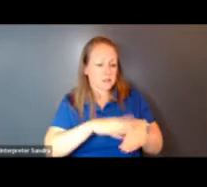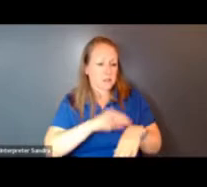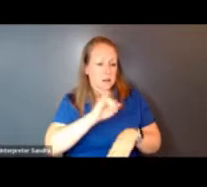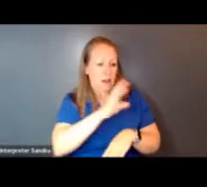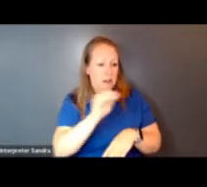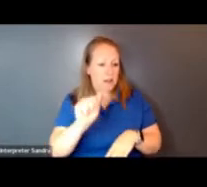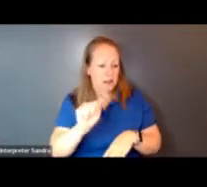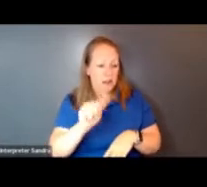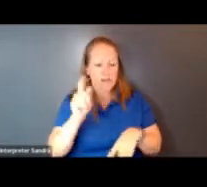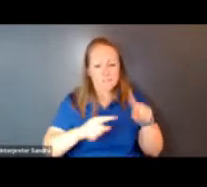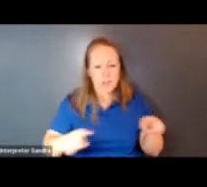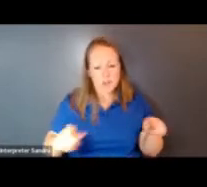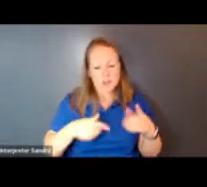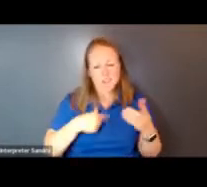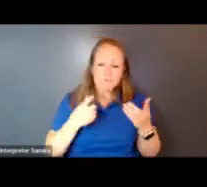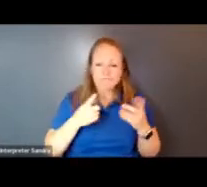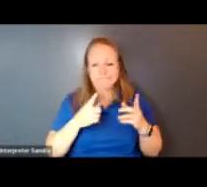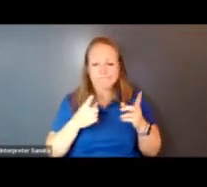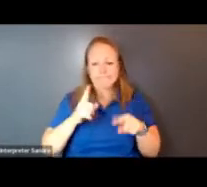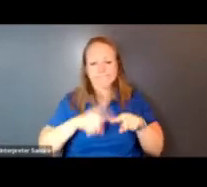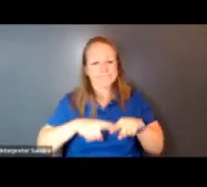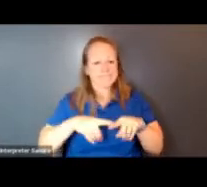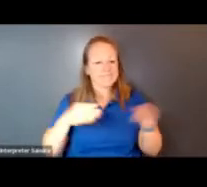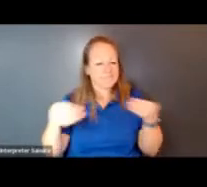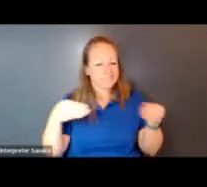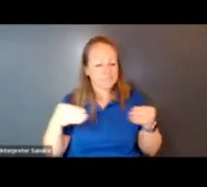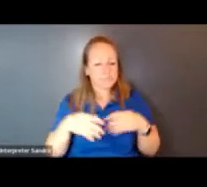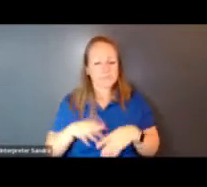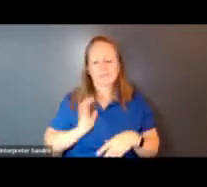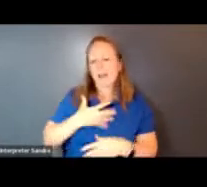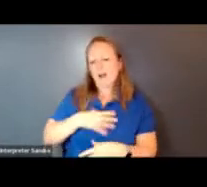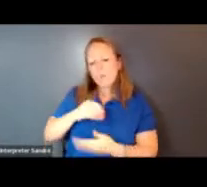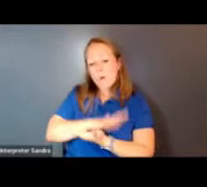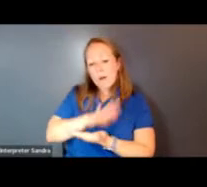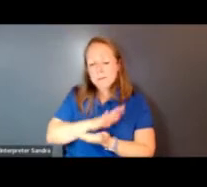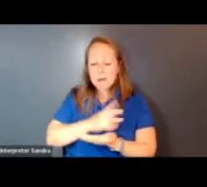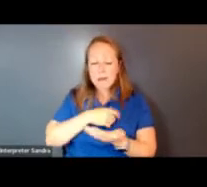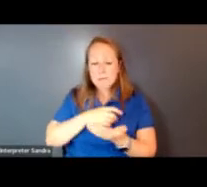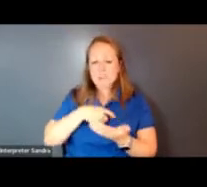some flexibility there. Again, our white paper goes into some depth on the pros and cons of these different approaches.